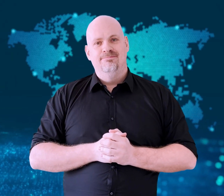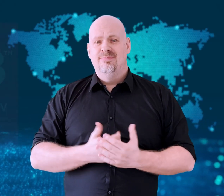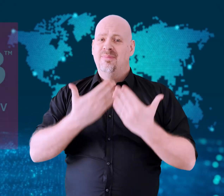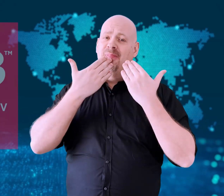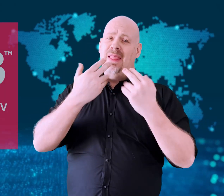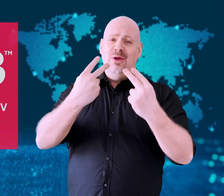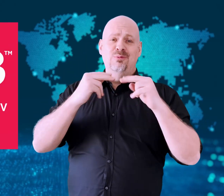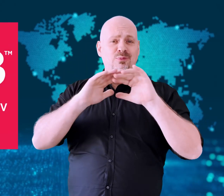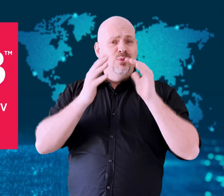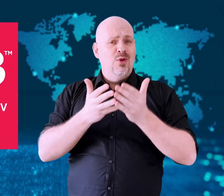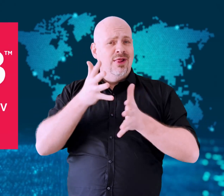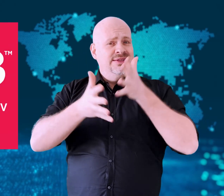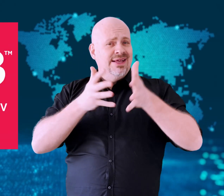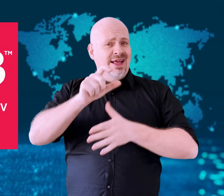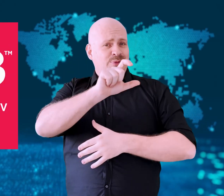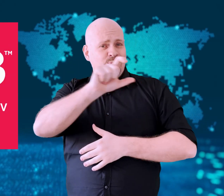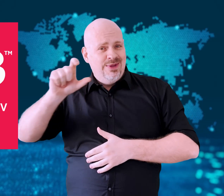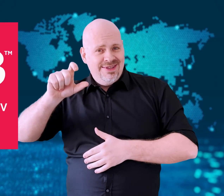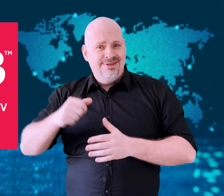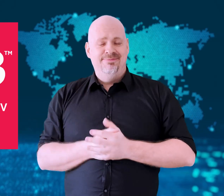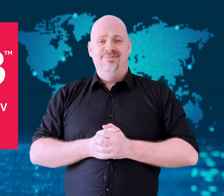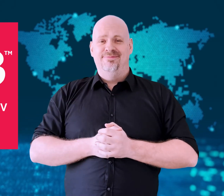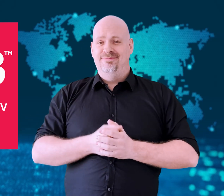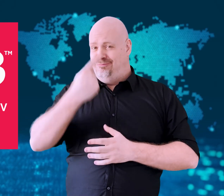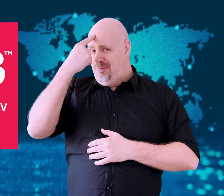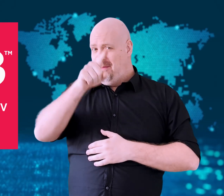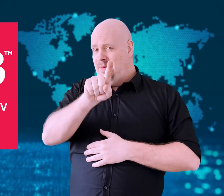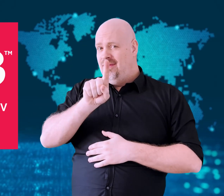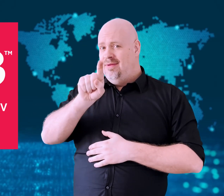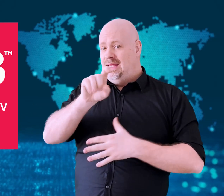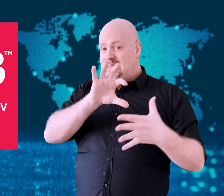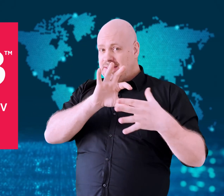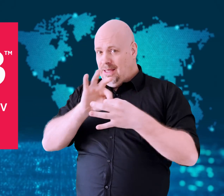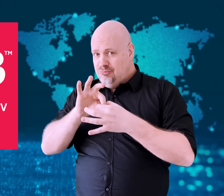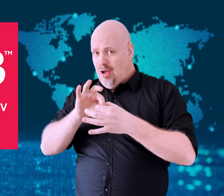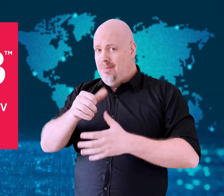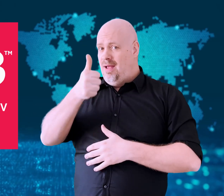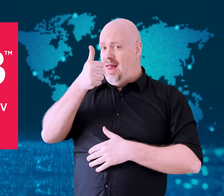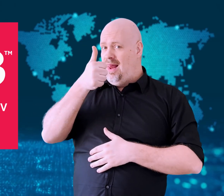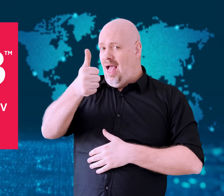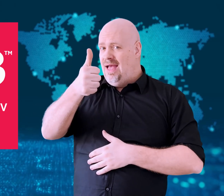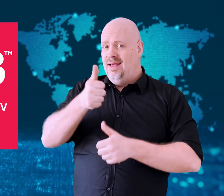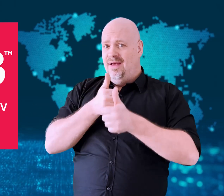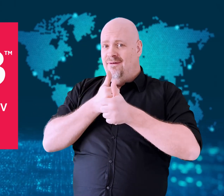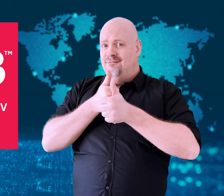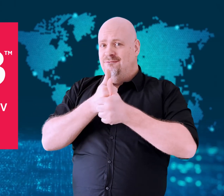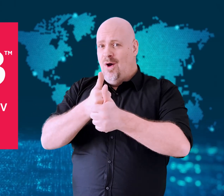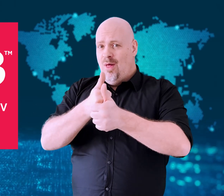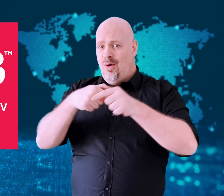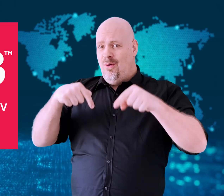Thank you for watching WorldSign Week. Don’t forget to subscribe, like,